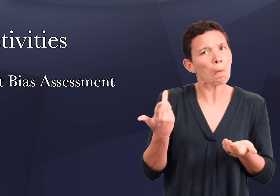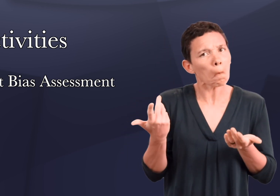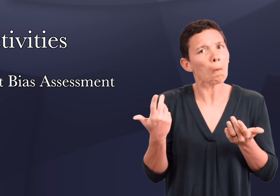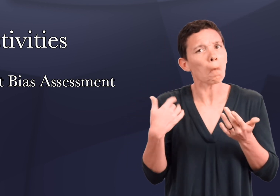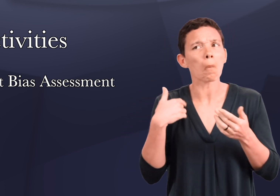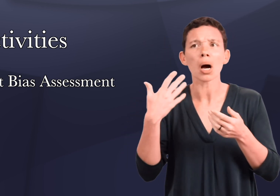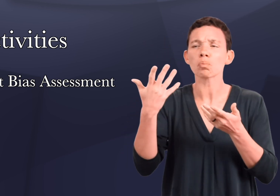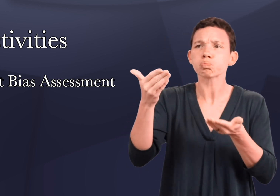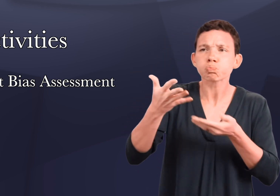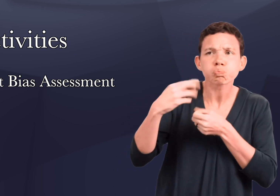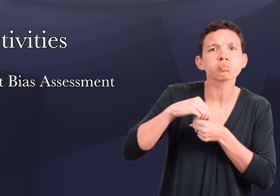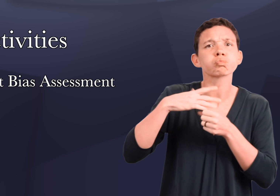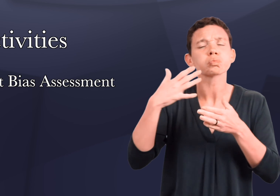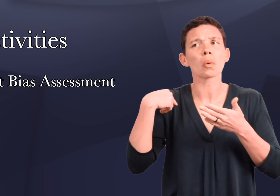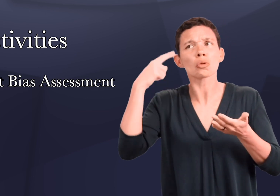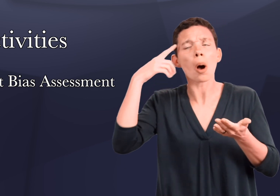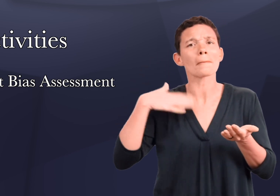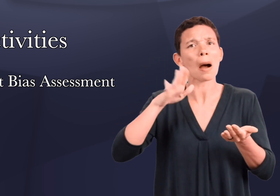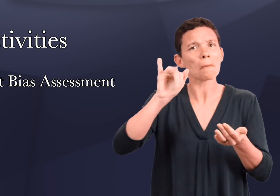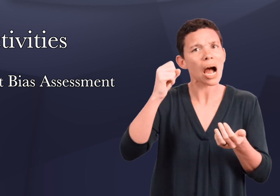I thought I knew my bias, but I was surprised.